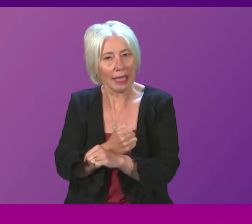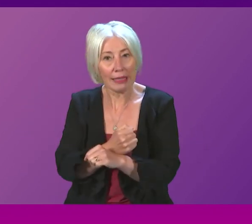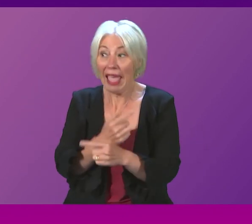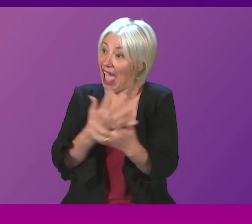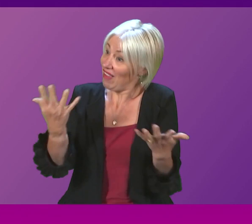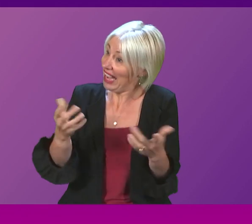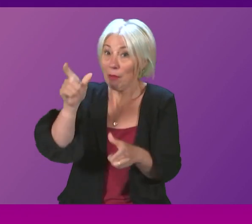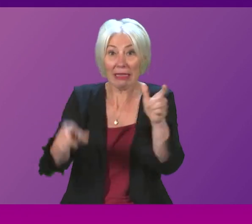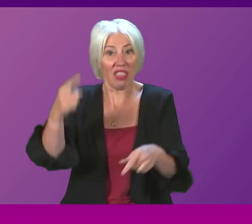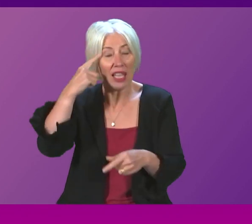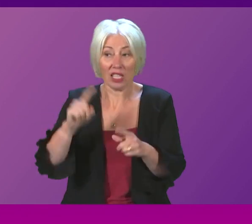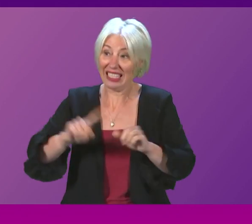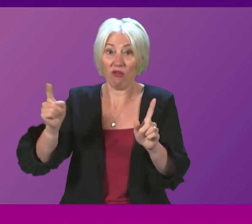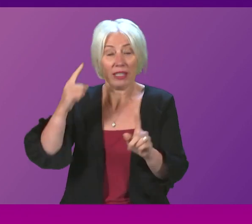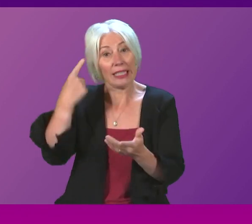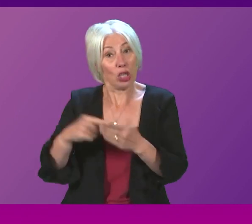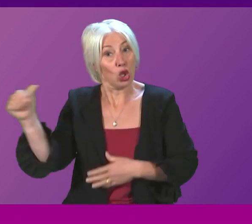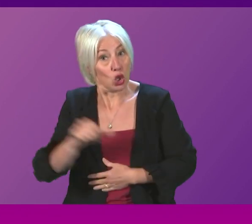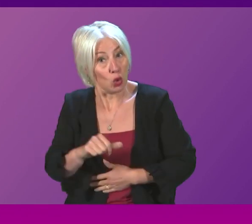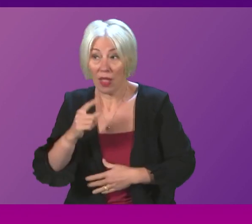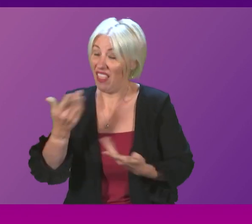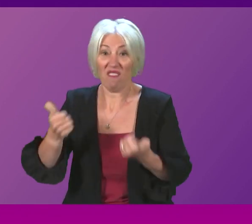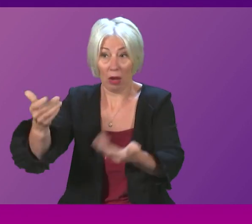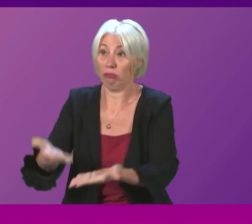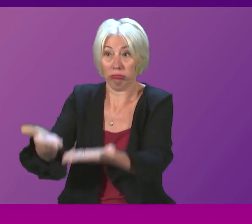should make different ones, they can put the case to us.